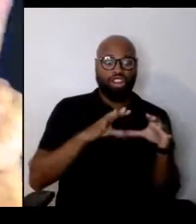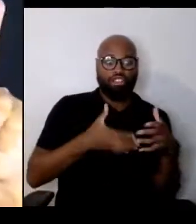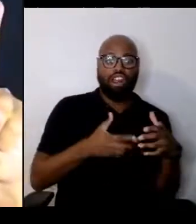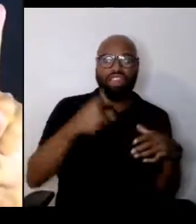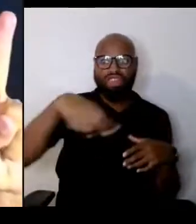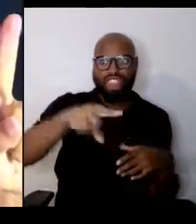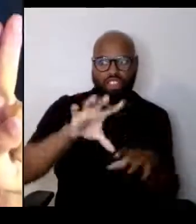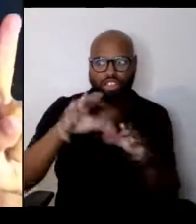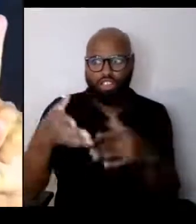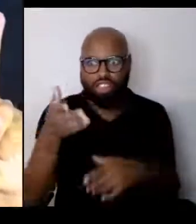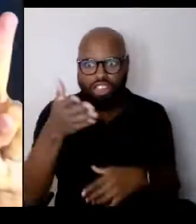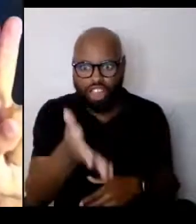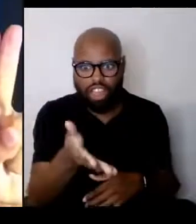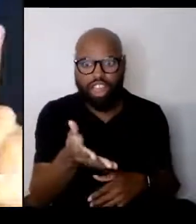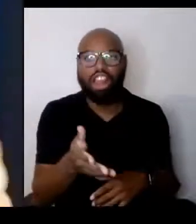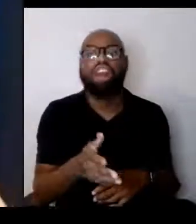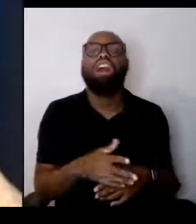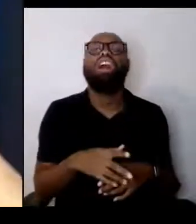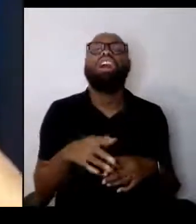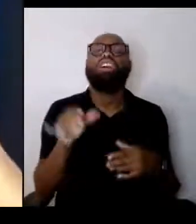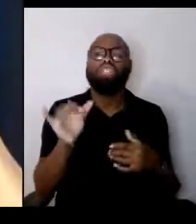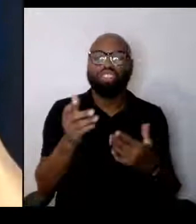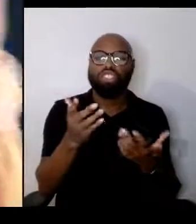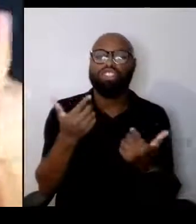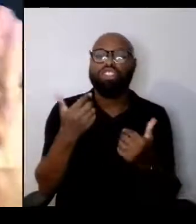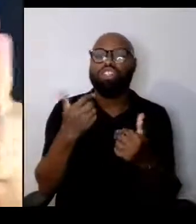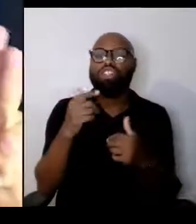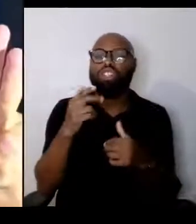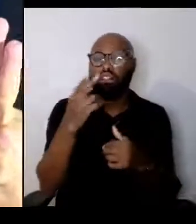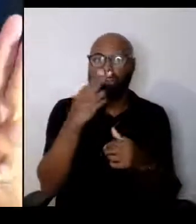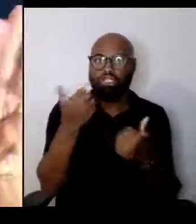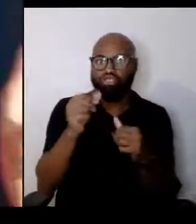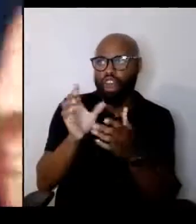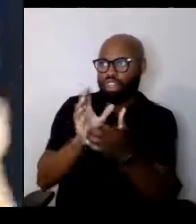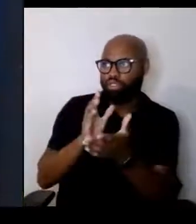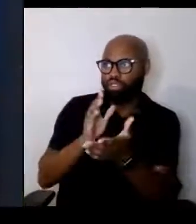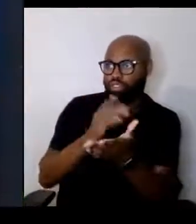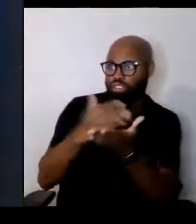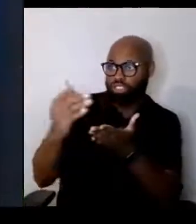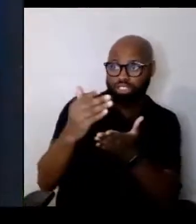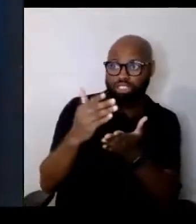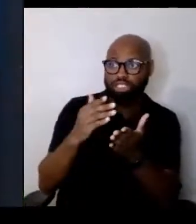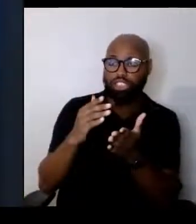to deport them, remove them. And then when he couldn't deport them, he put them in detention.